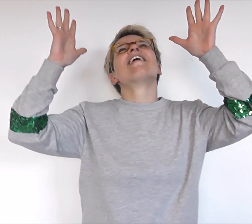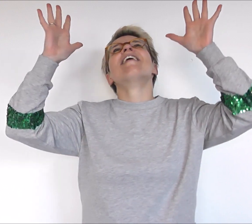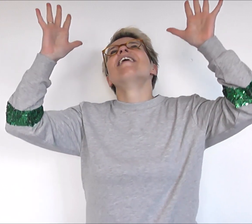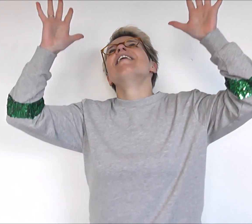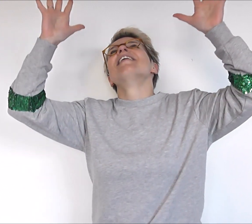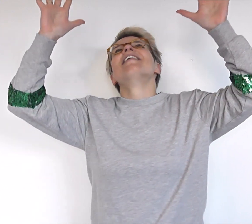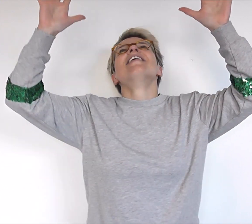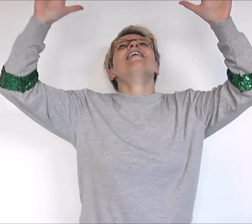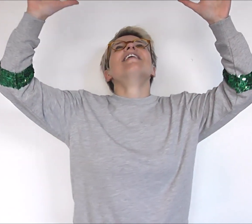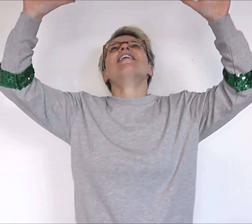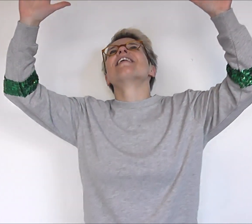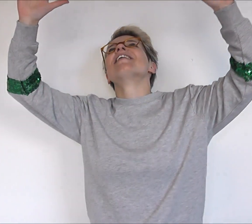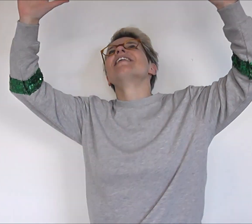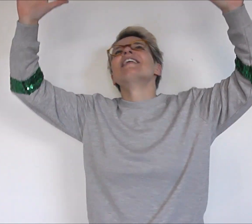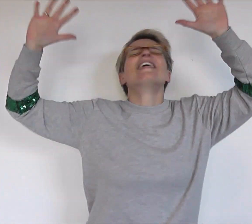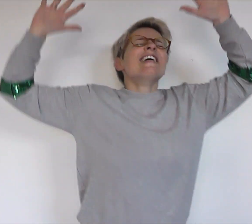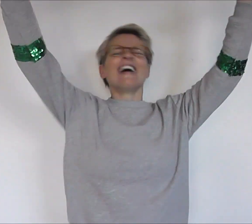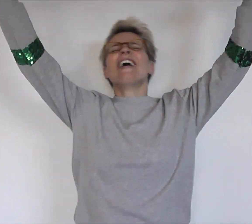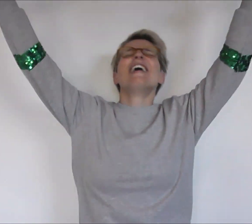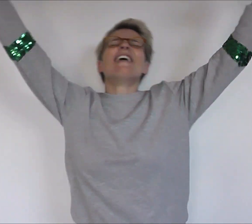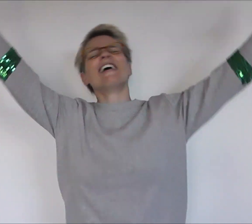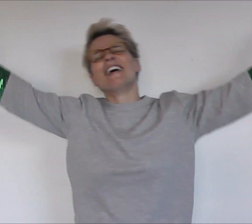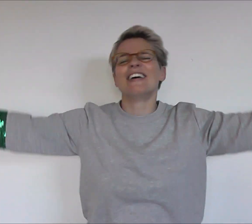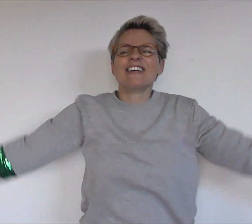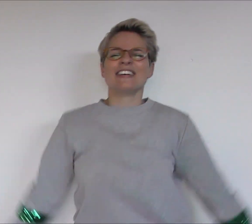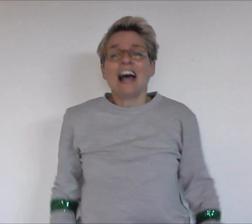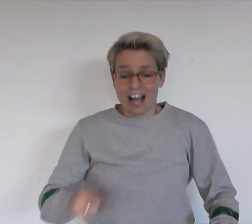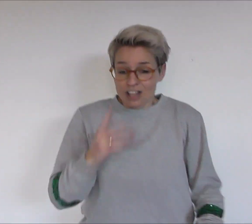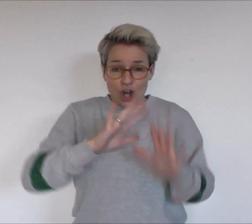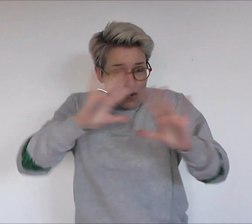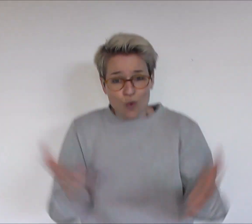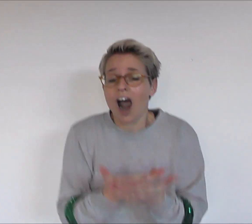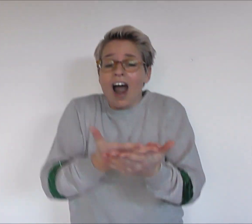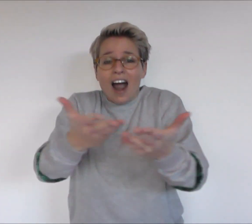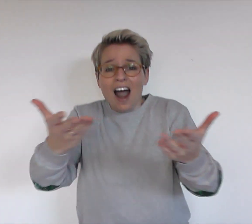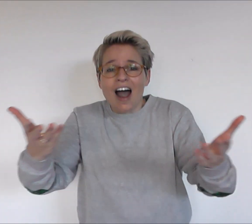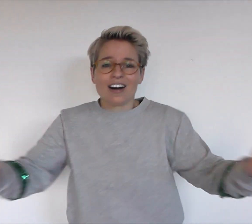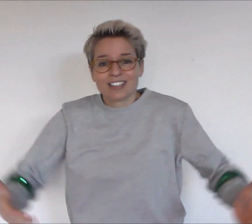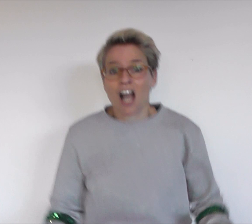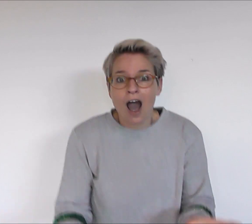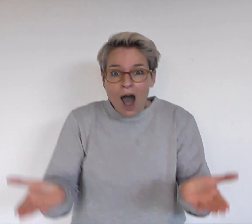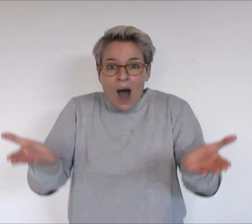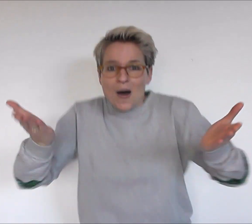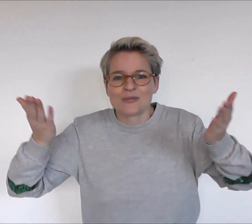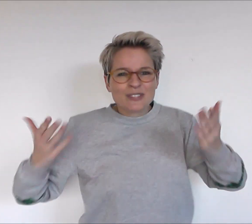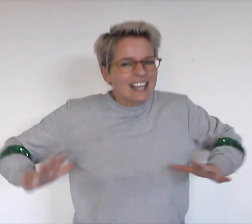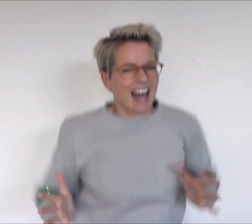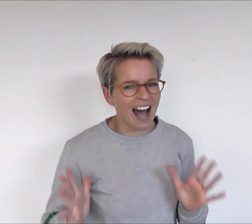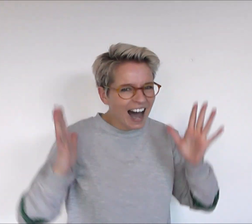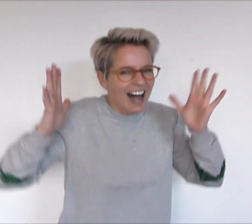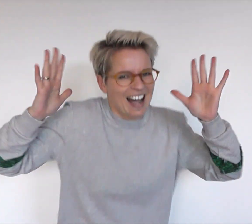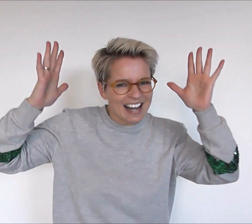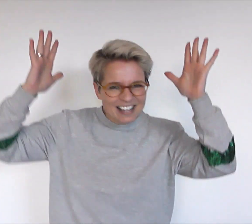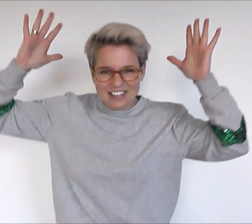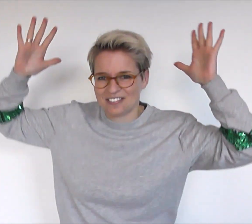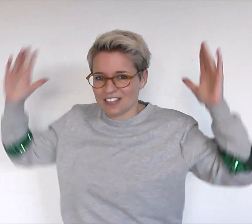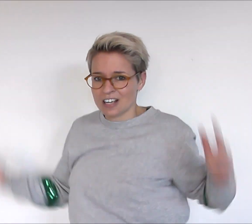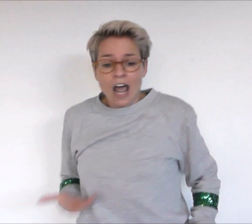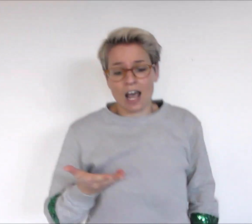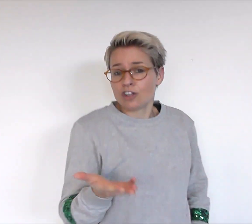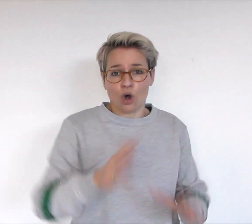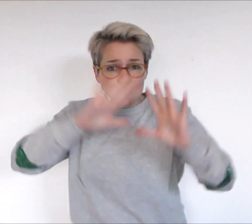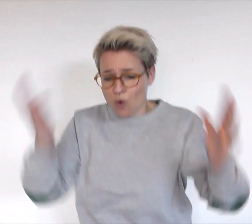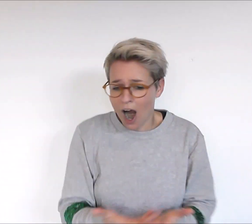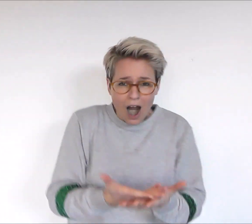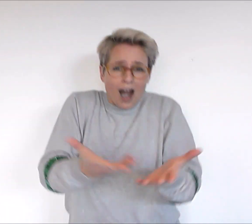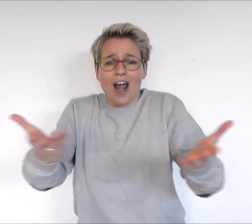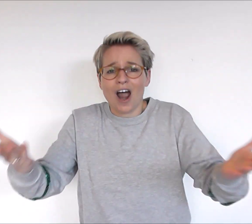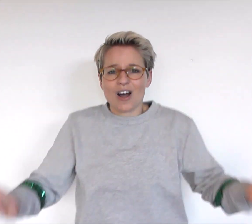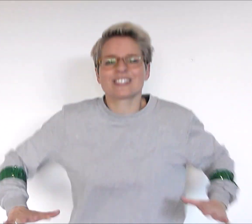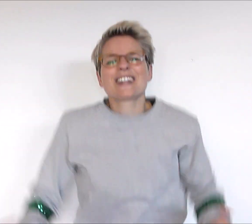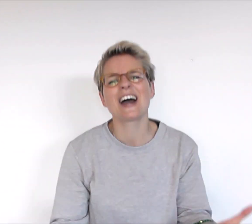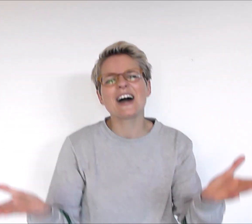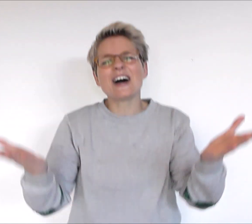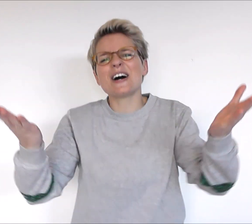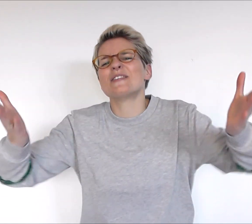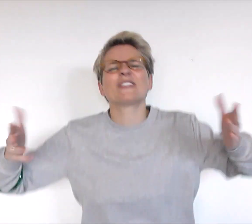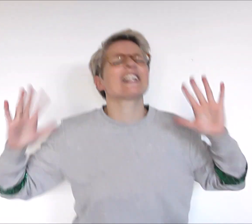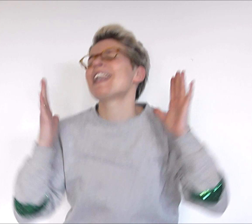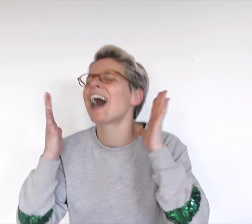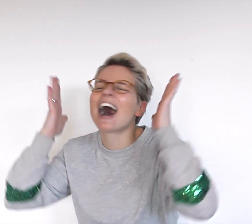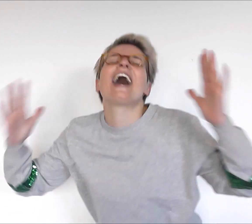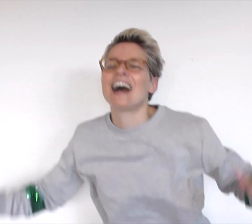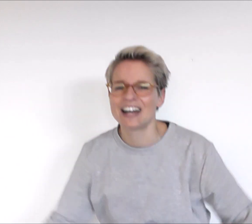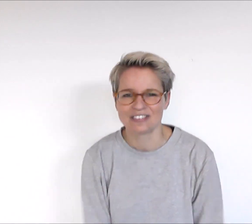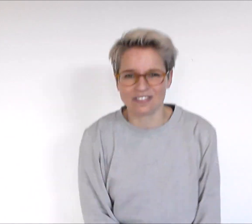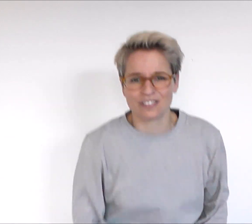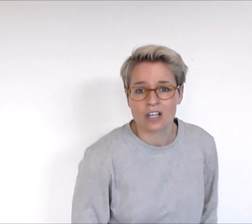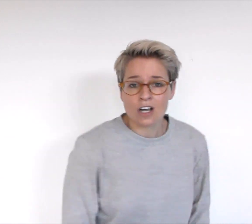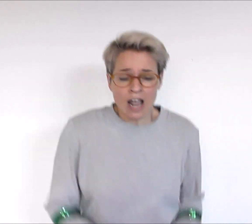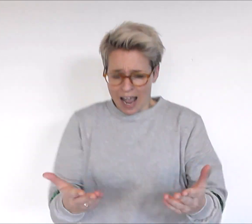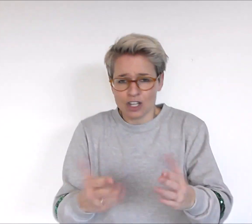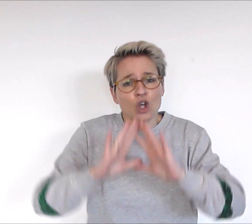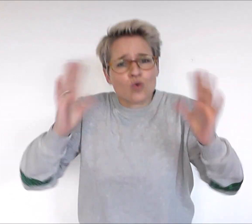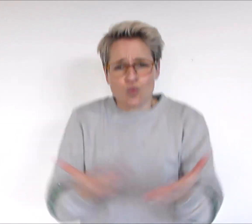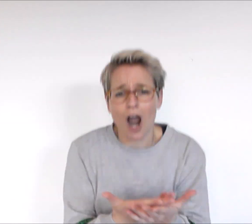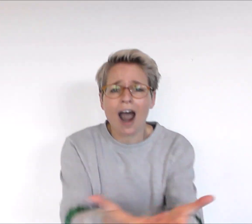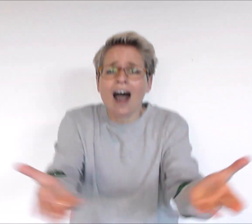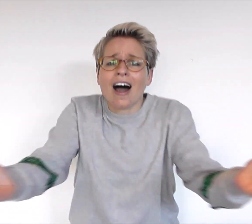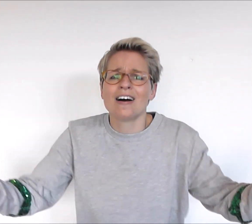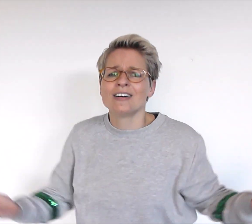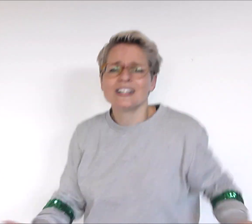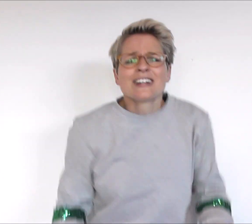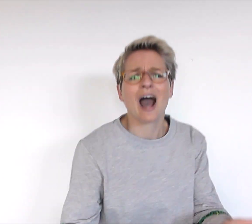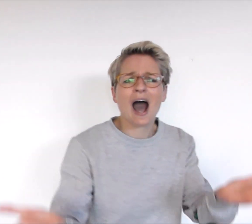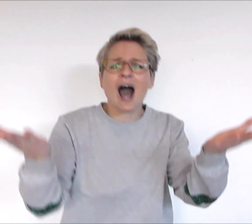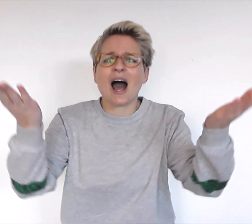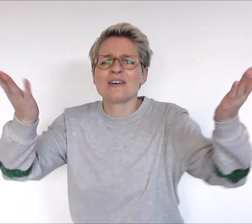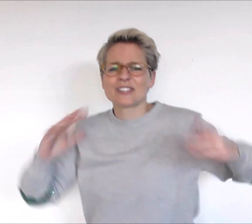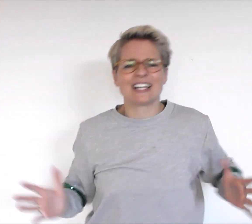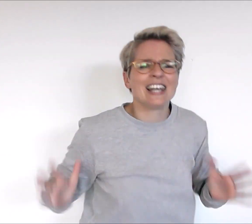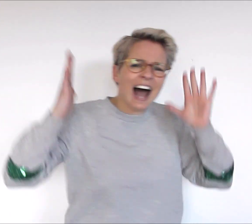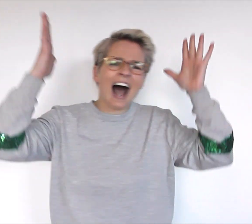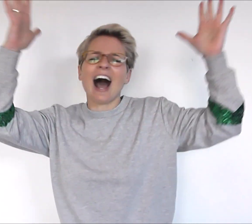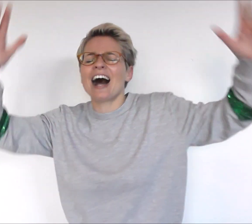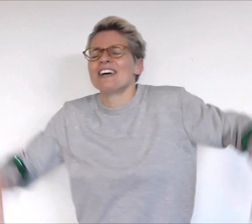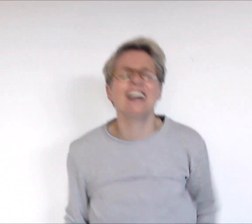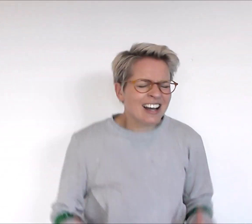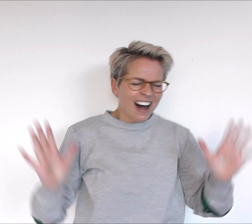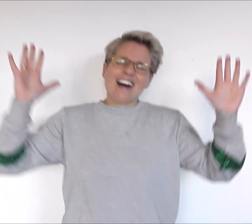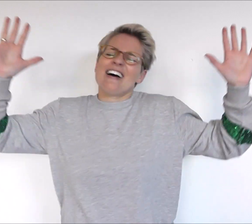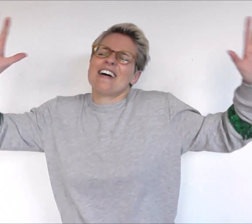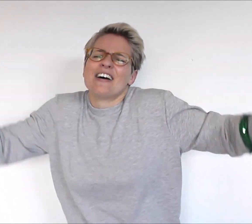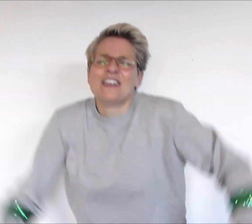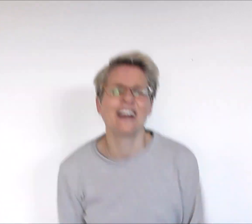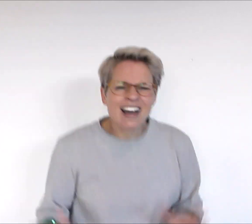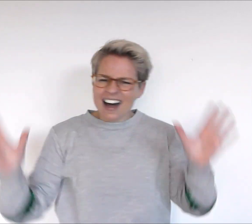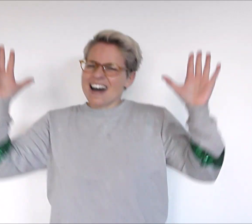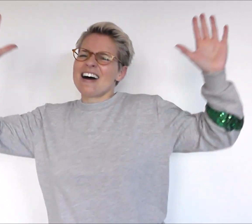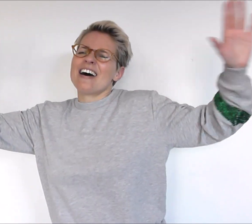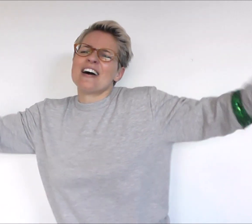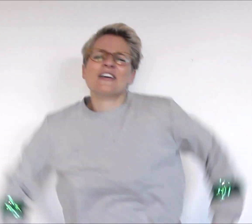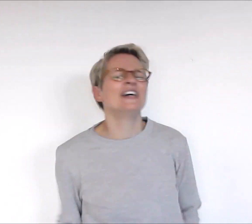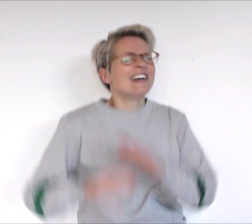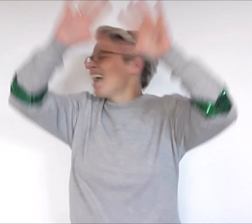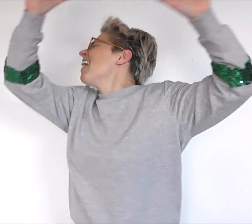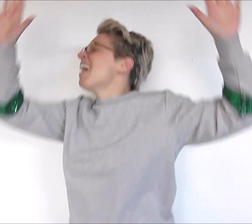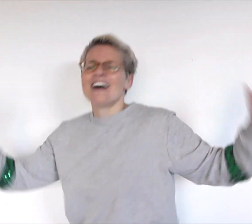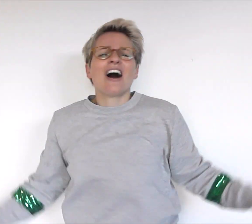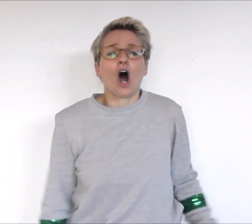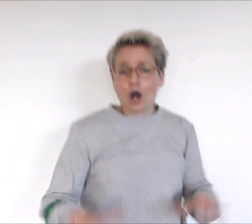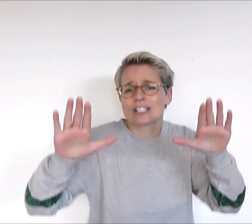Oh and the world comes alive And the world comes alive And the world comes alive Oh oh oh